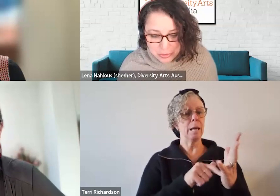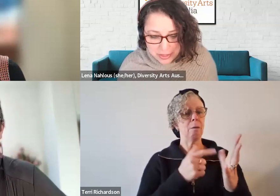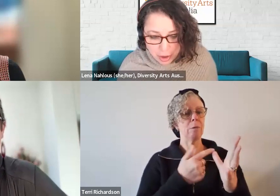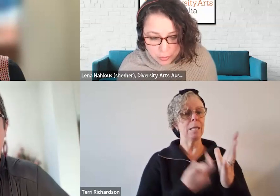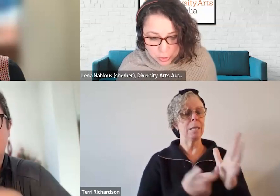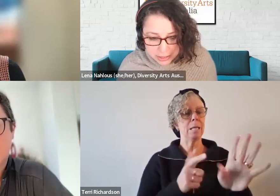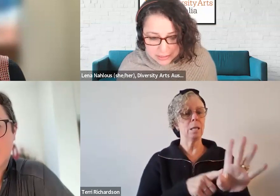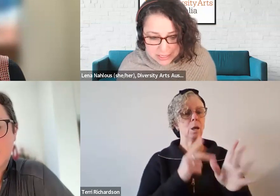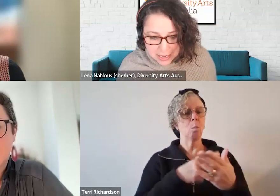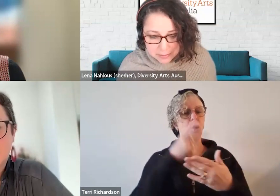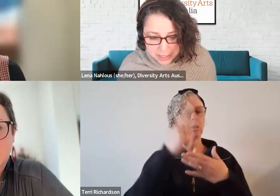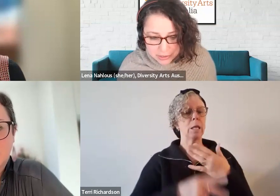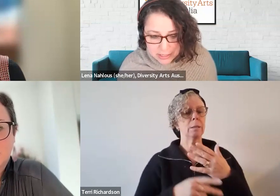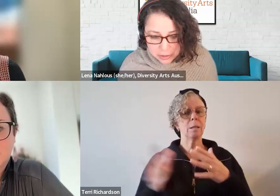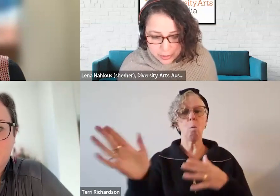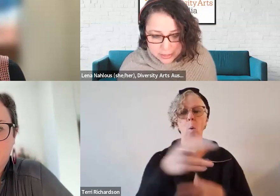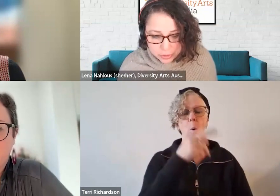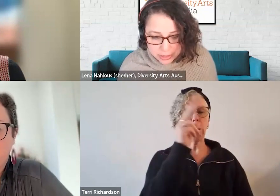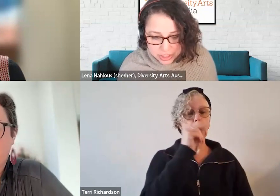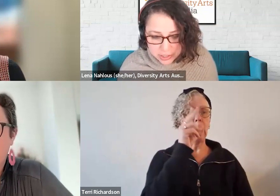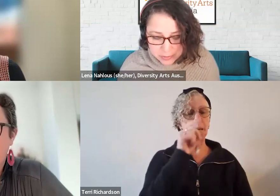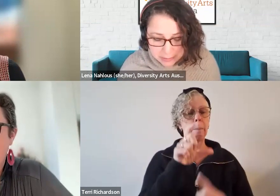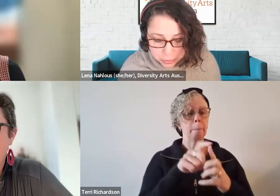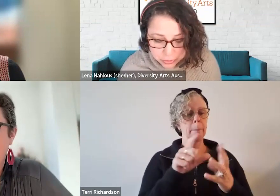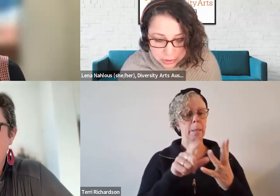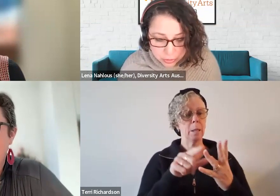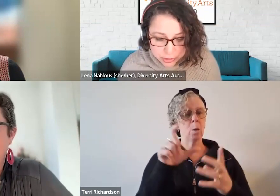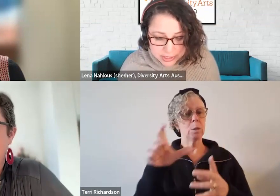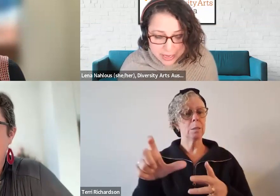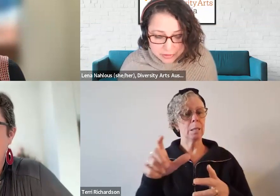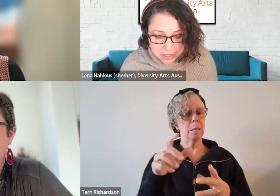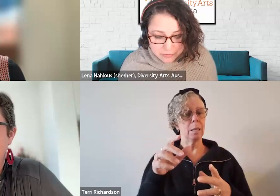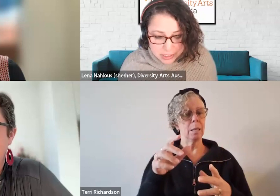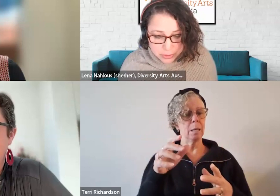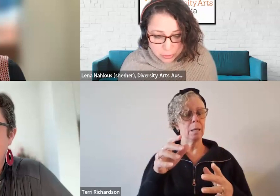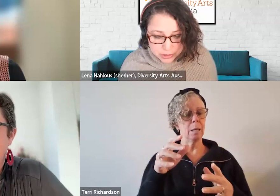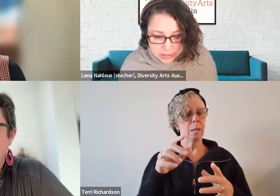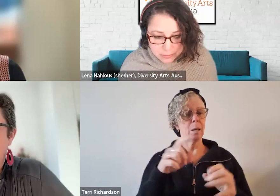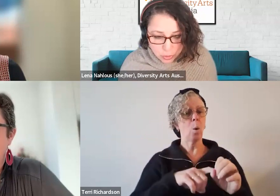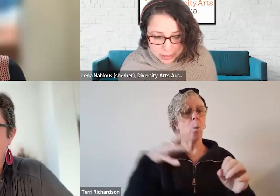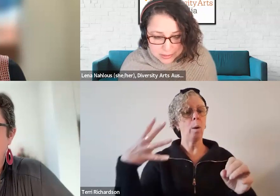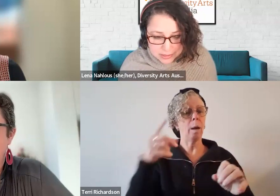where the whole board is young POC, queer career-change people. We also have an advisory board to support us as we are all